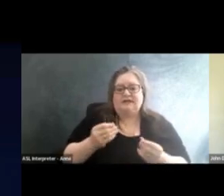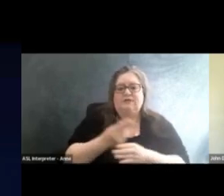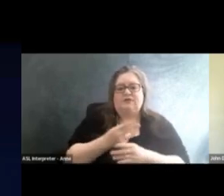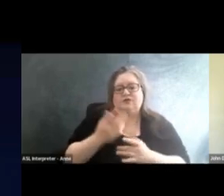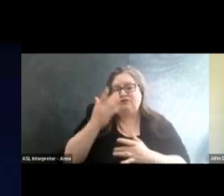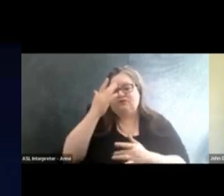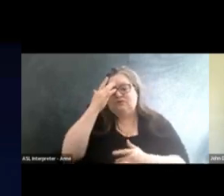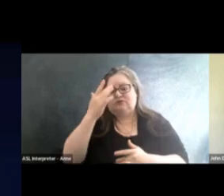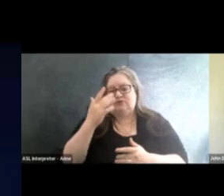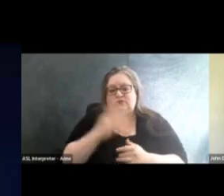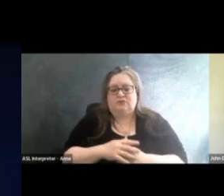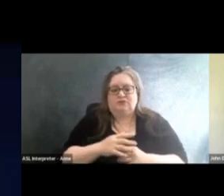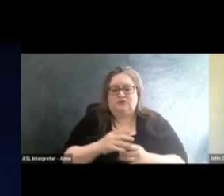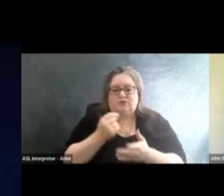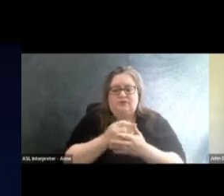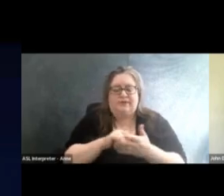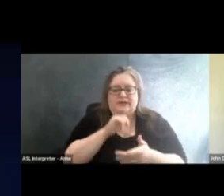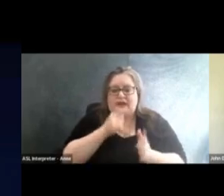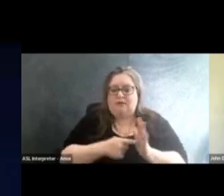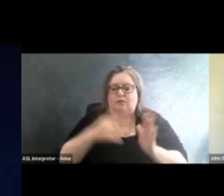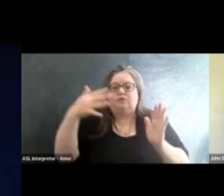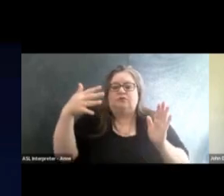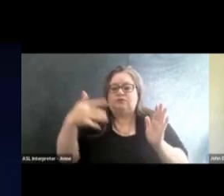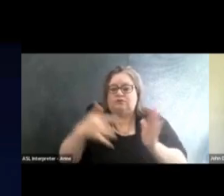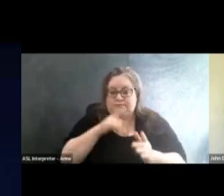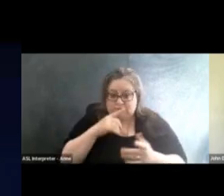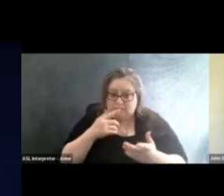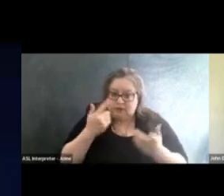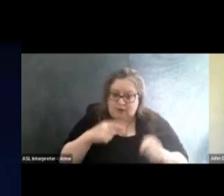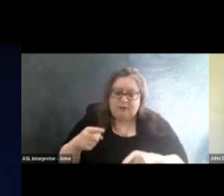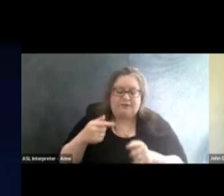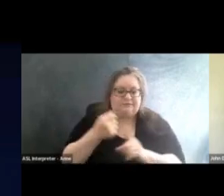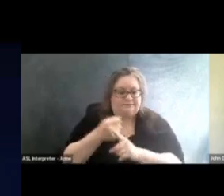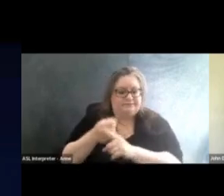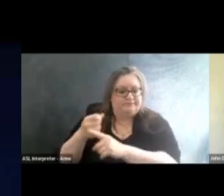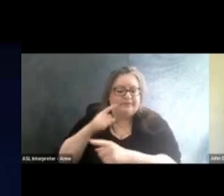a one off. This is in a good proportion, a substantial proportion of the people we're